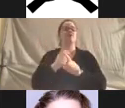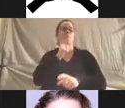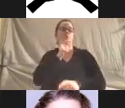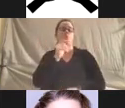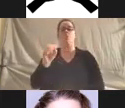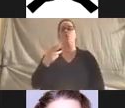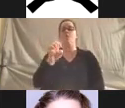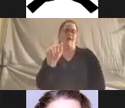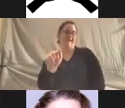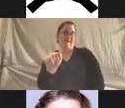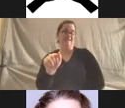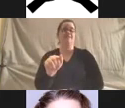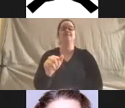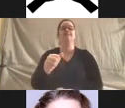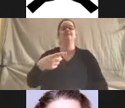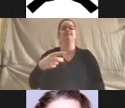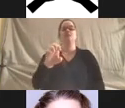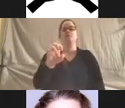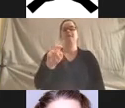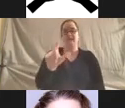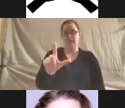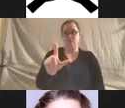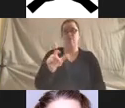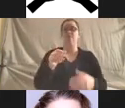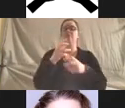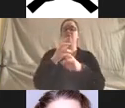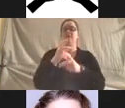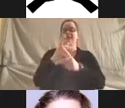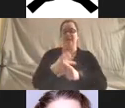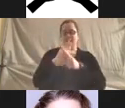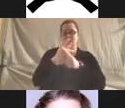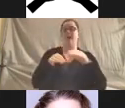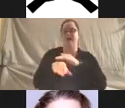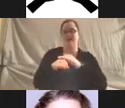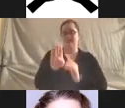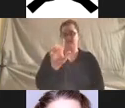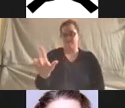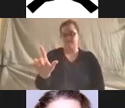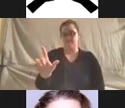So, the prenatal care access bill that was focused on assuring